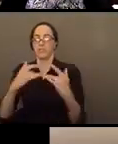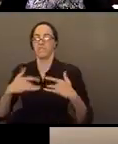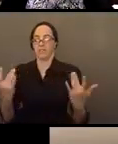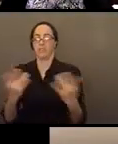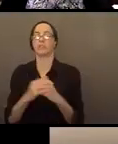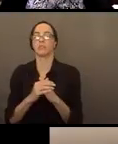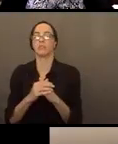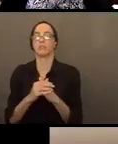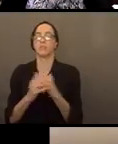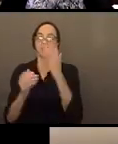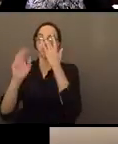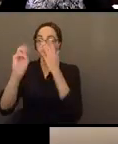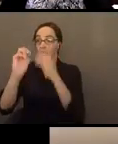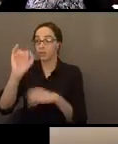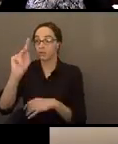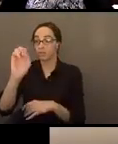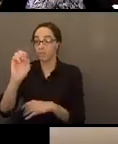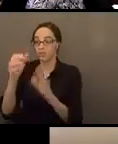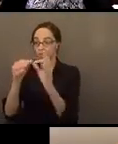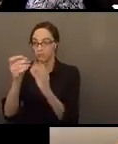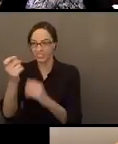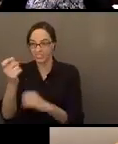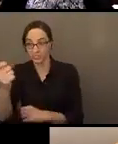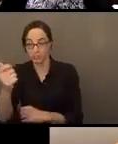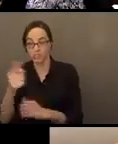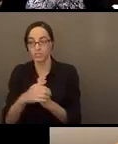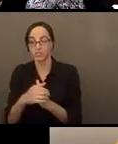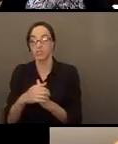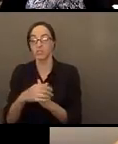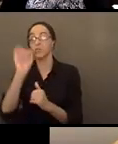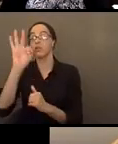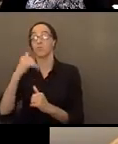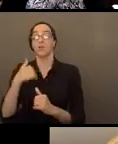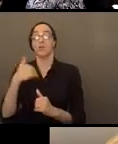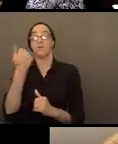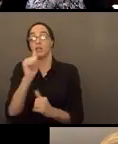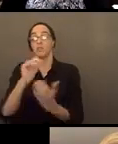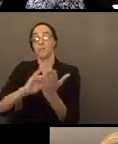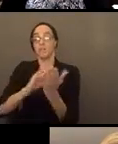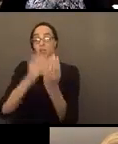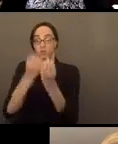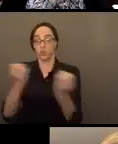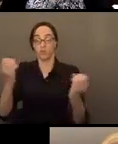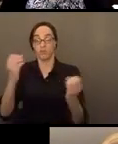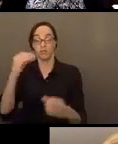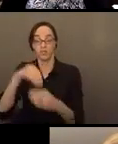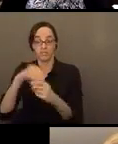that you need to keep going to keep you safe then we can if you are on you have to sign up